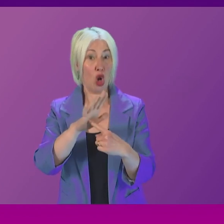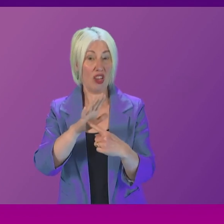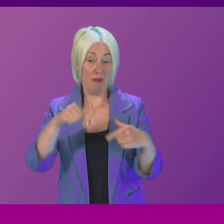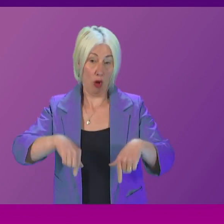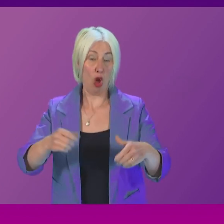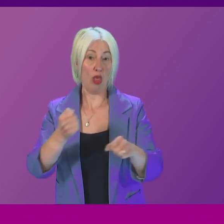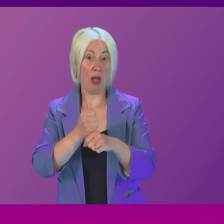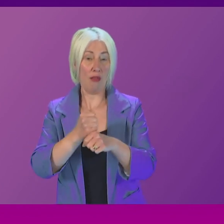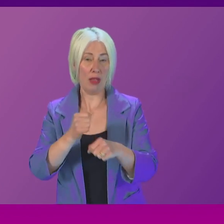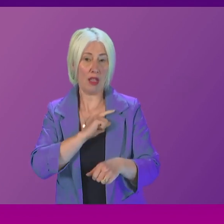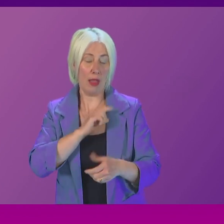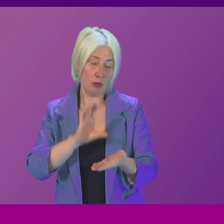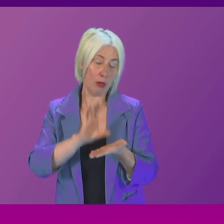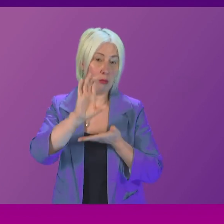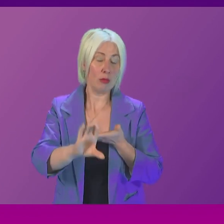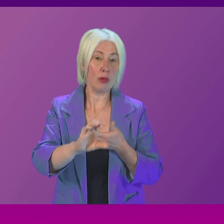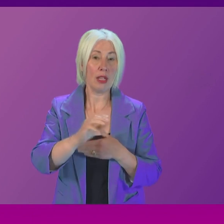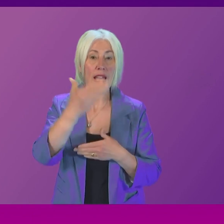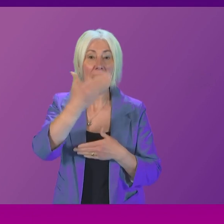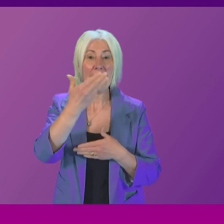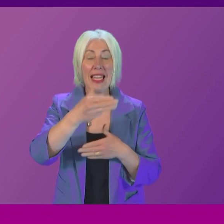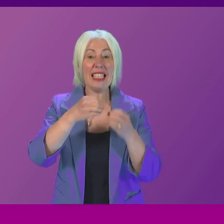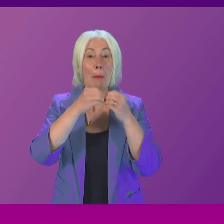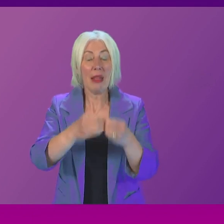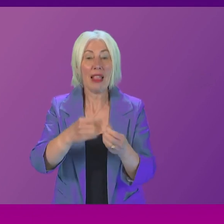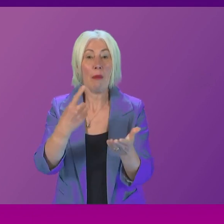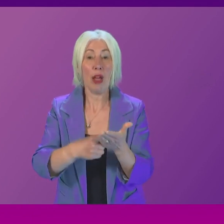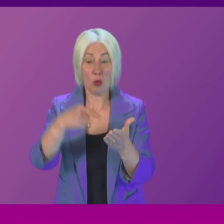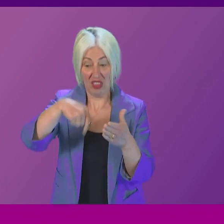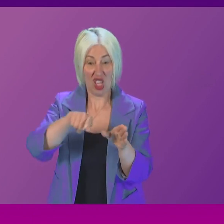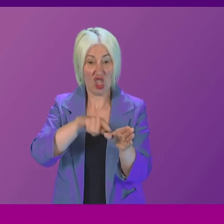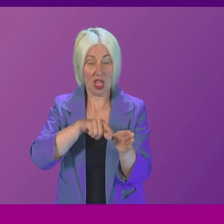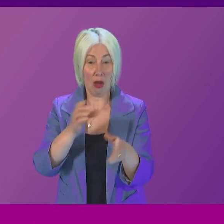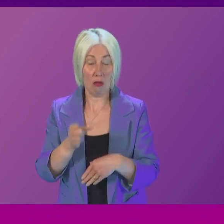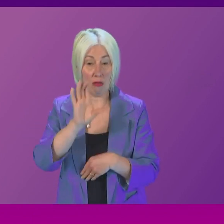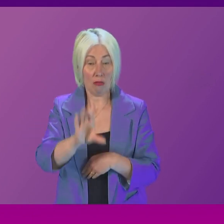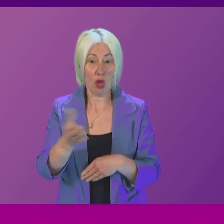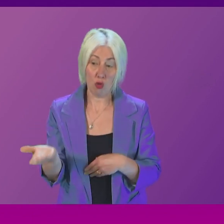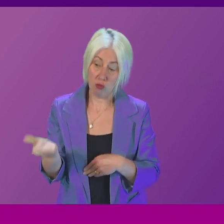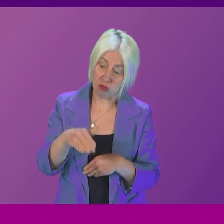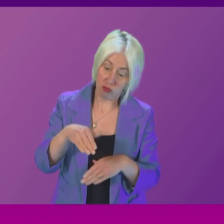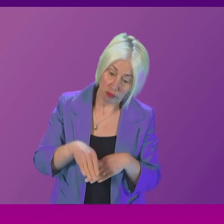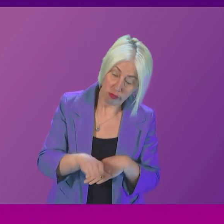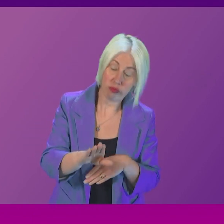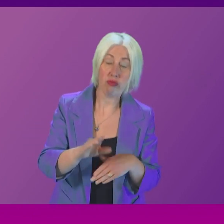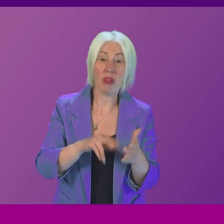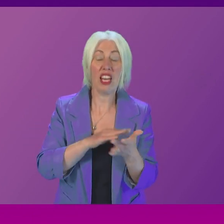and it is why we are investing a record £19 billion this year to help the NHS to recover